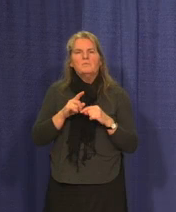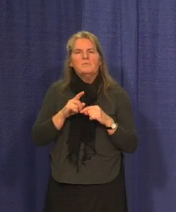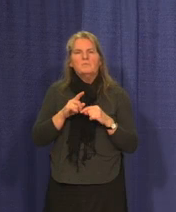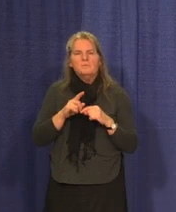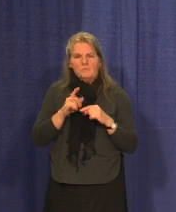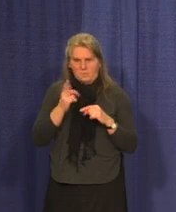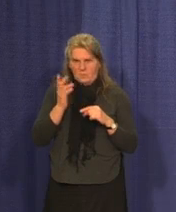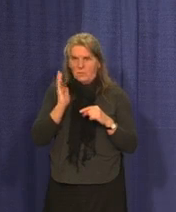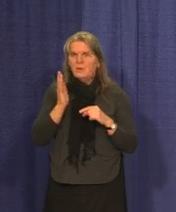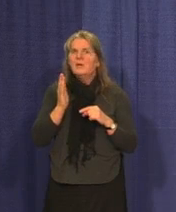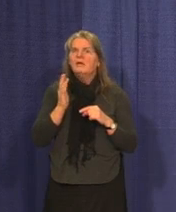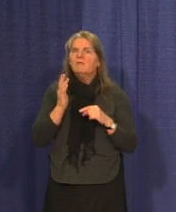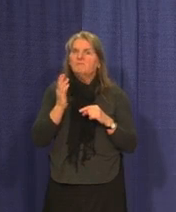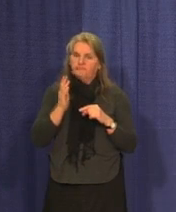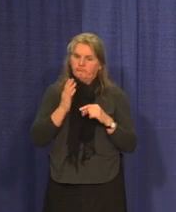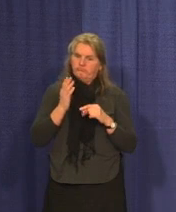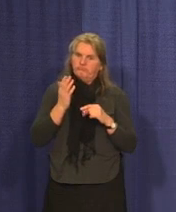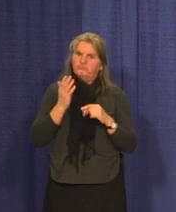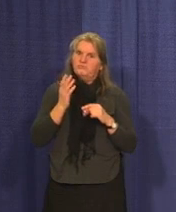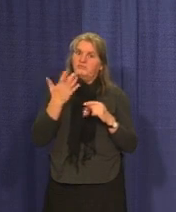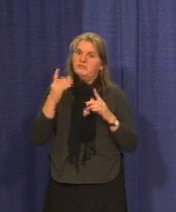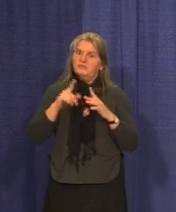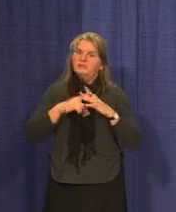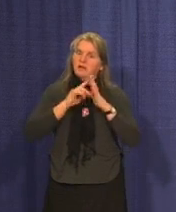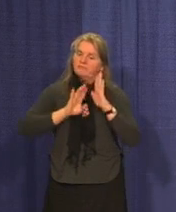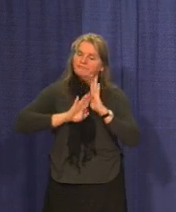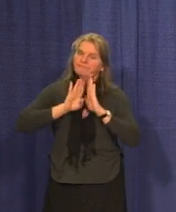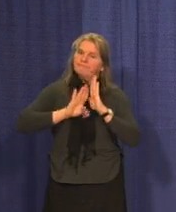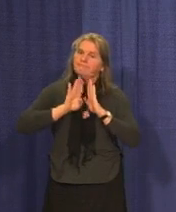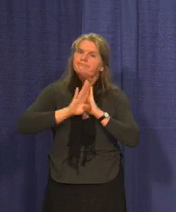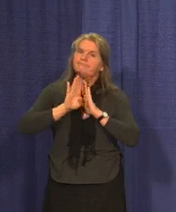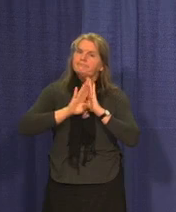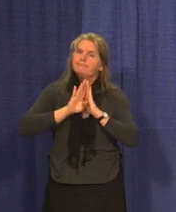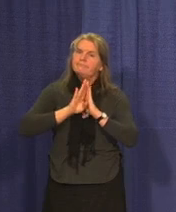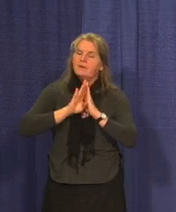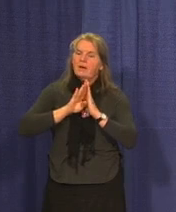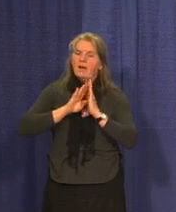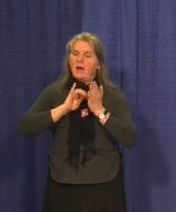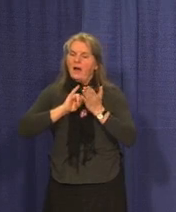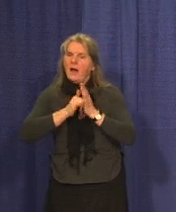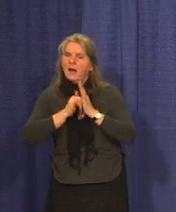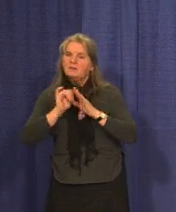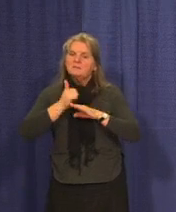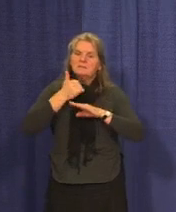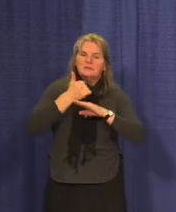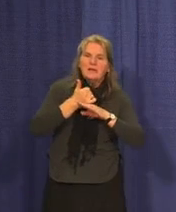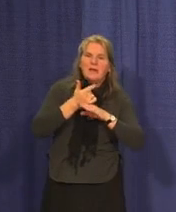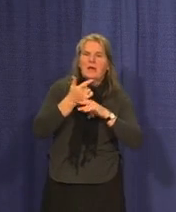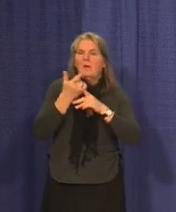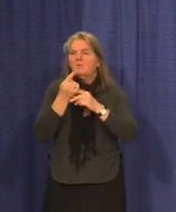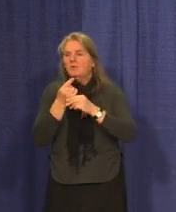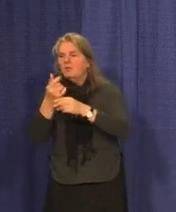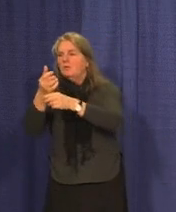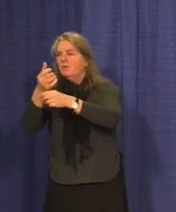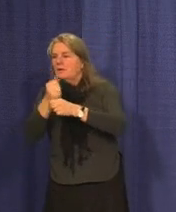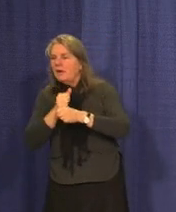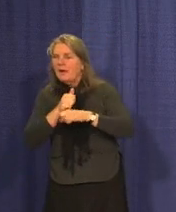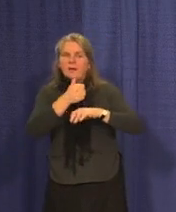But we are already getting to work on looking at all of the logistical considerations for